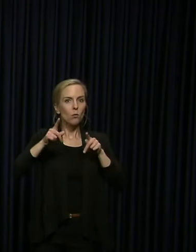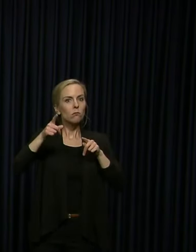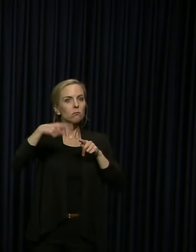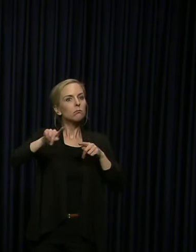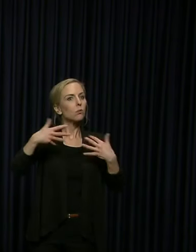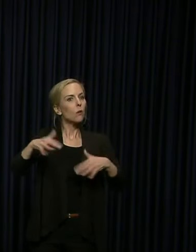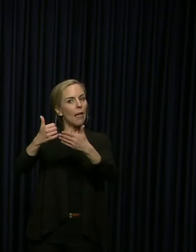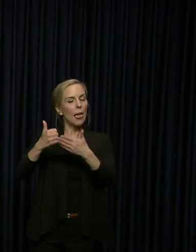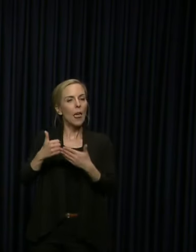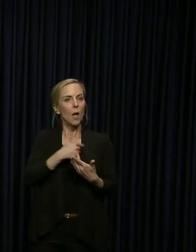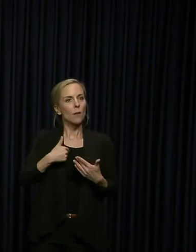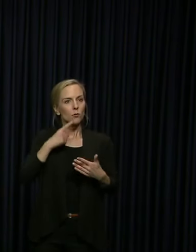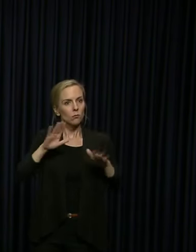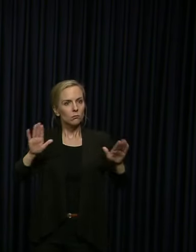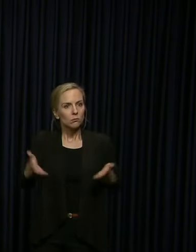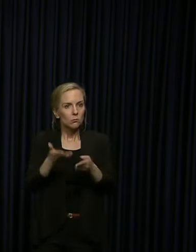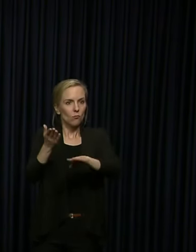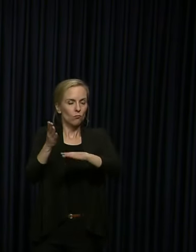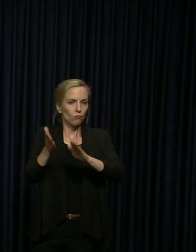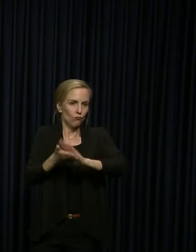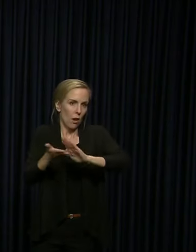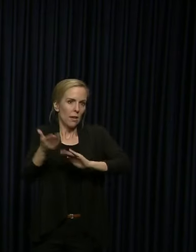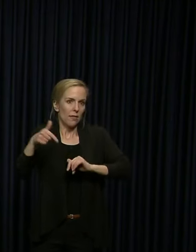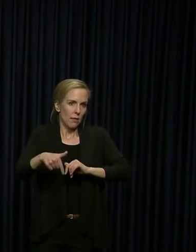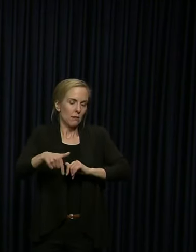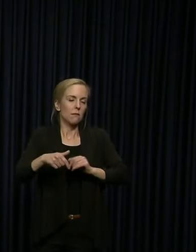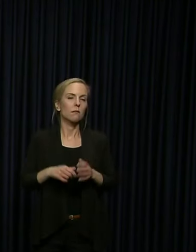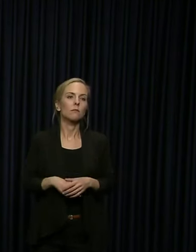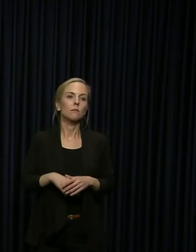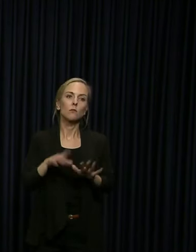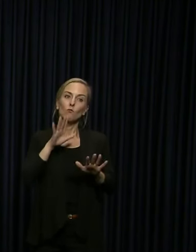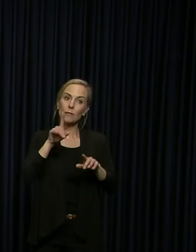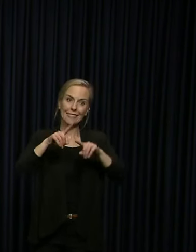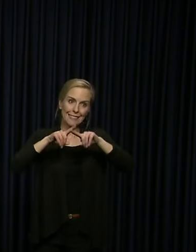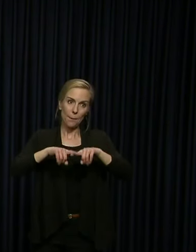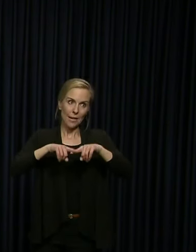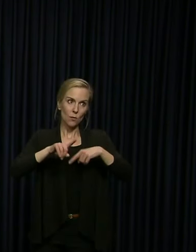RECOVERED. WE CAN CONFIRM 18,767 INDIVIDUALS HAVE BEEN TESTED.